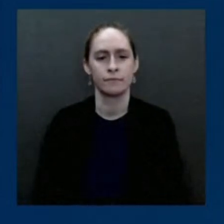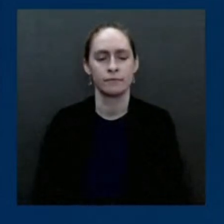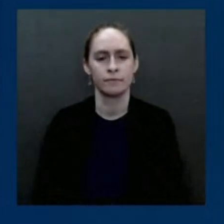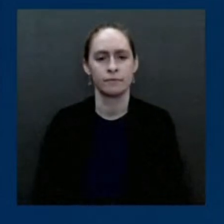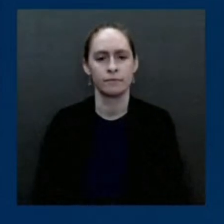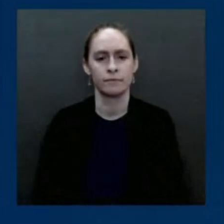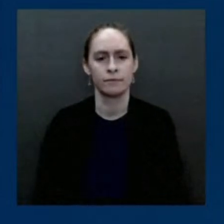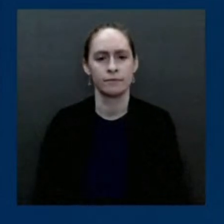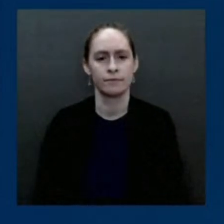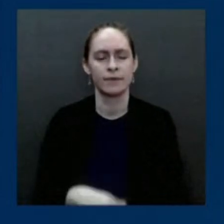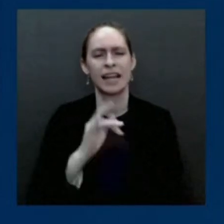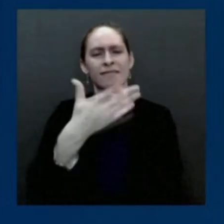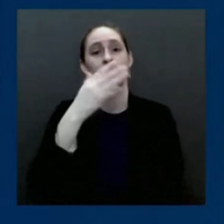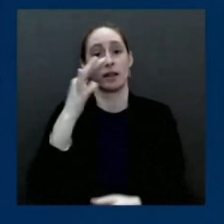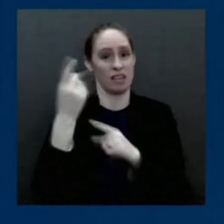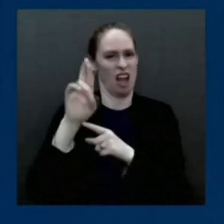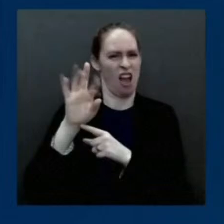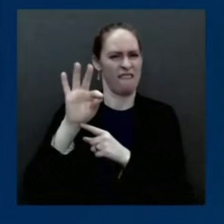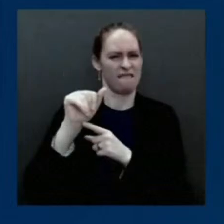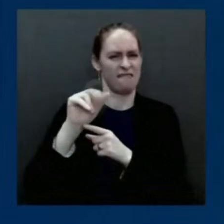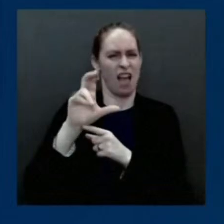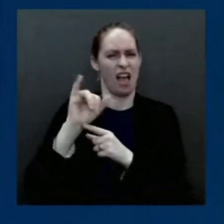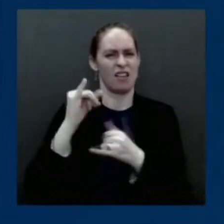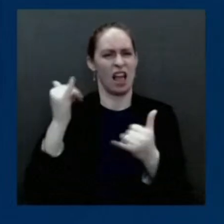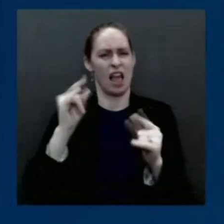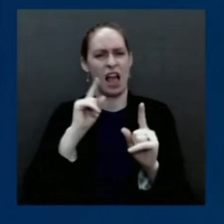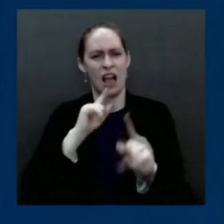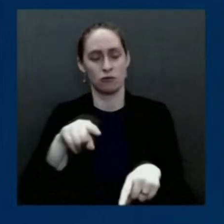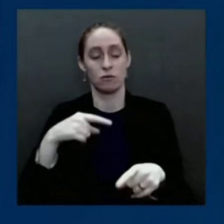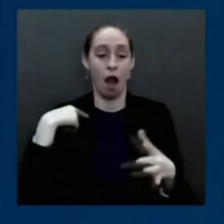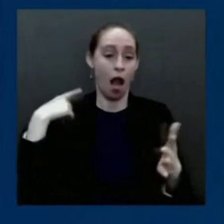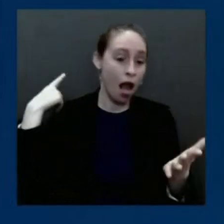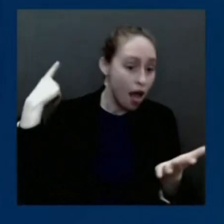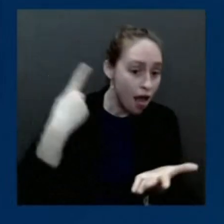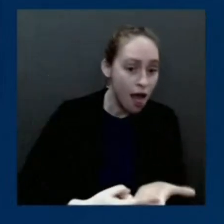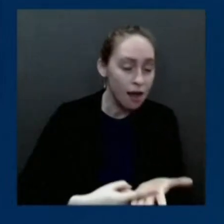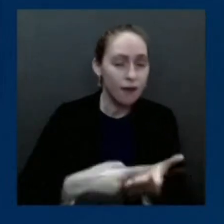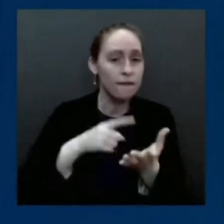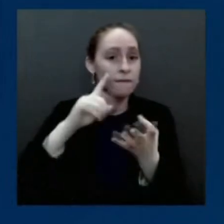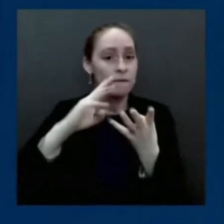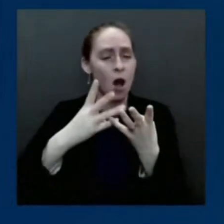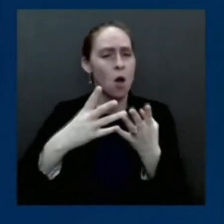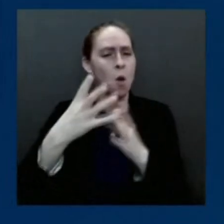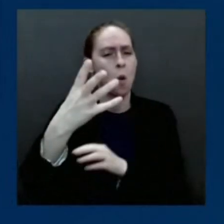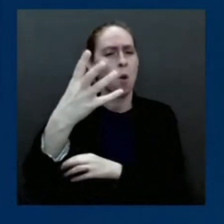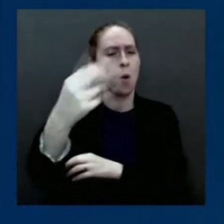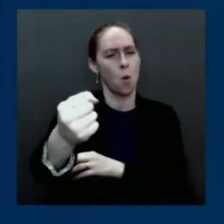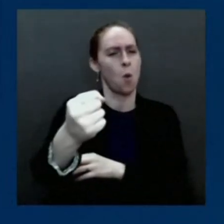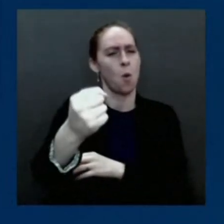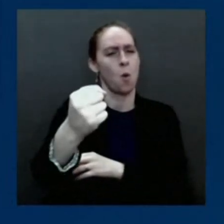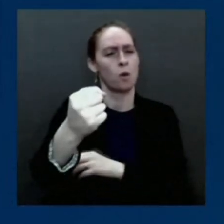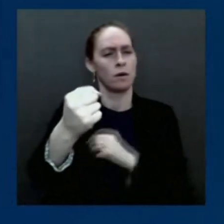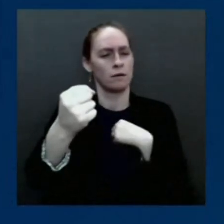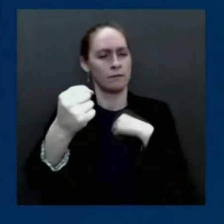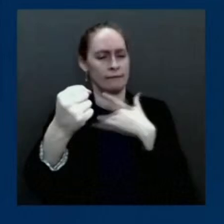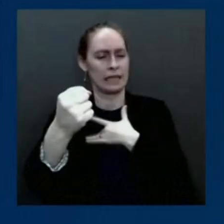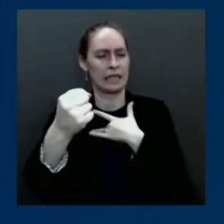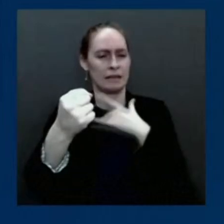THANK YOU FOR THAT QUESTION. FOR US TO TERMINE THE